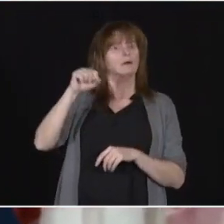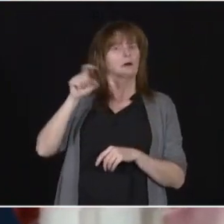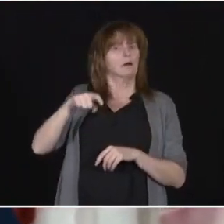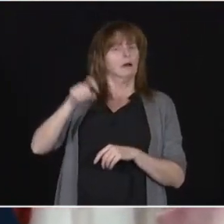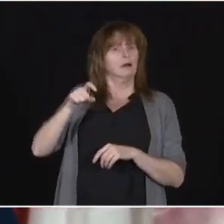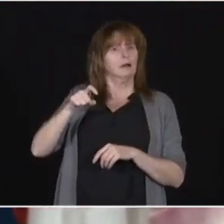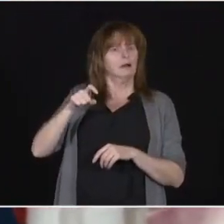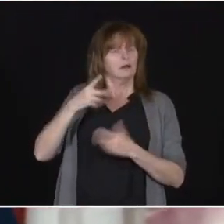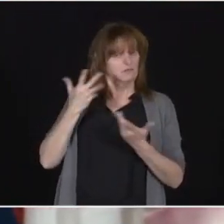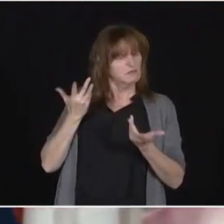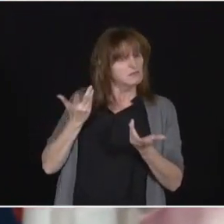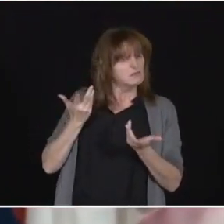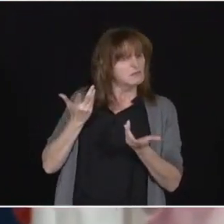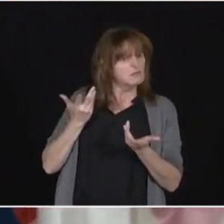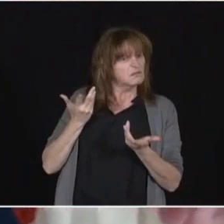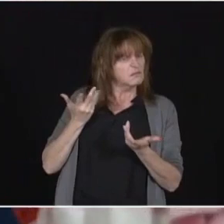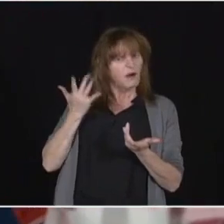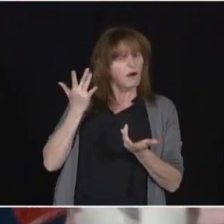to the Minister of Health to answer that.